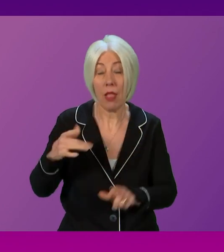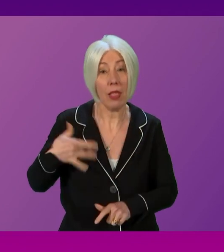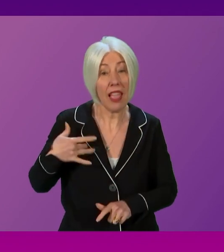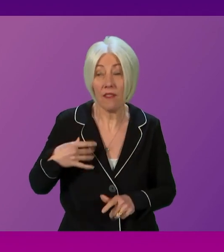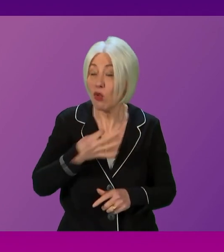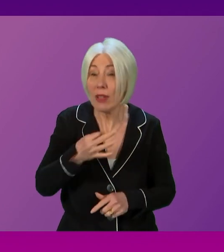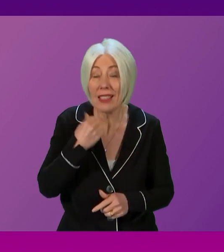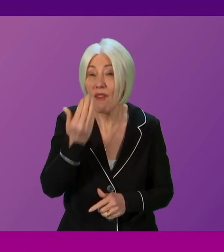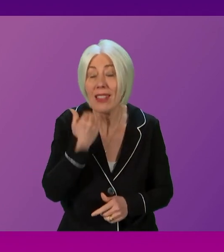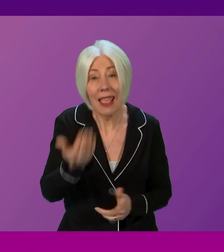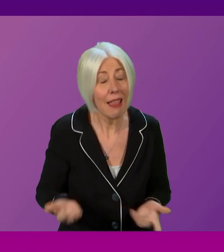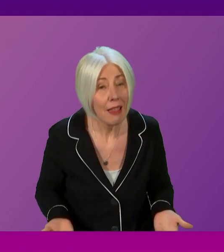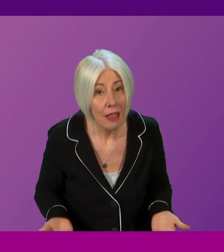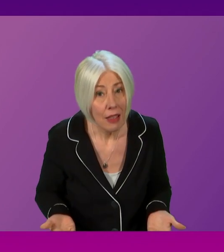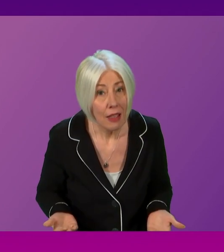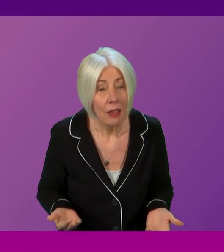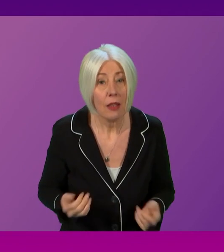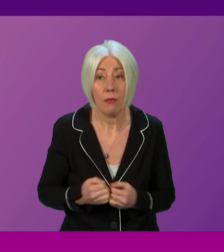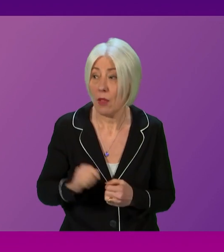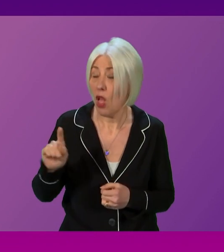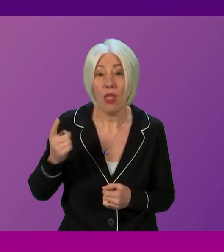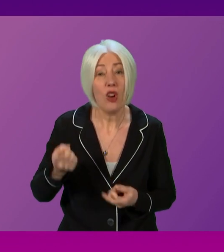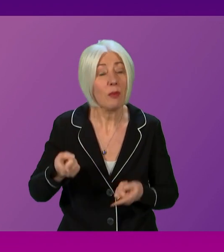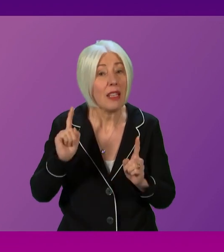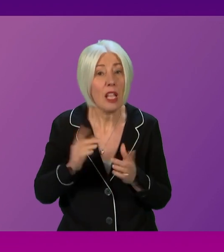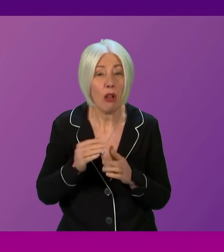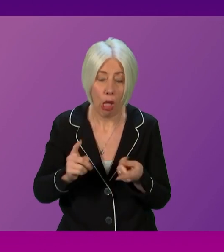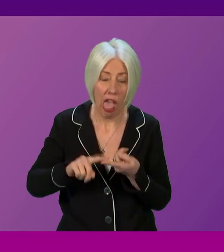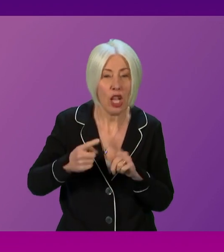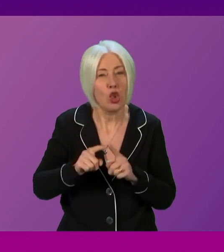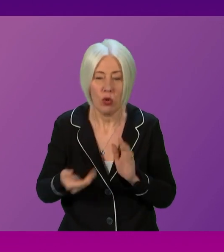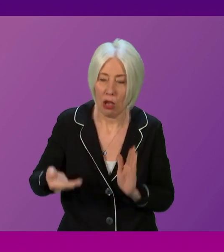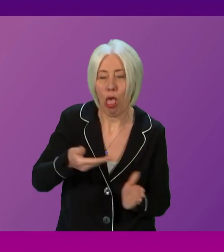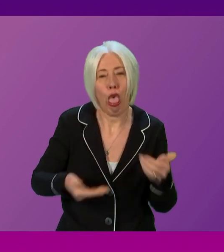It is not good enough for the First Minister to keep making excuses or to talk about Covid,